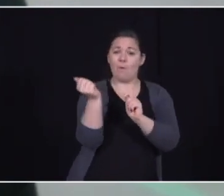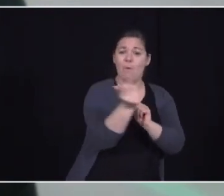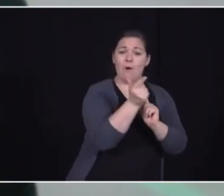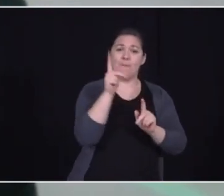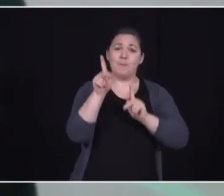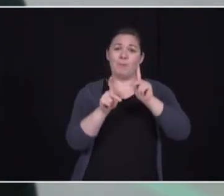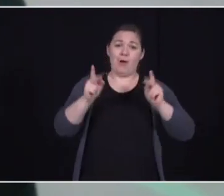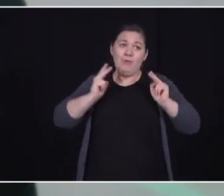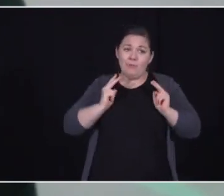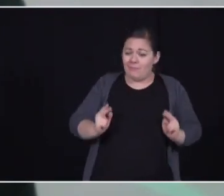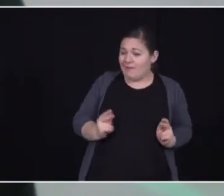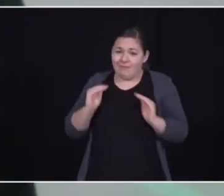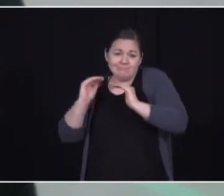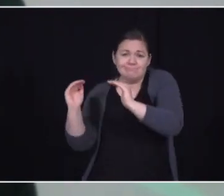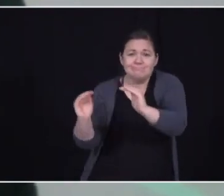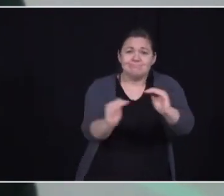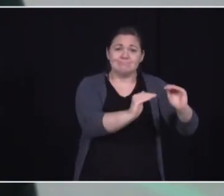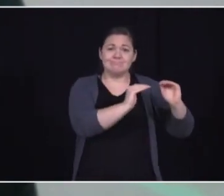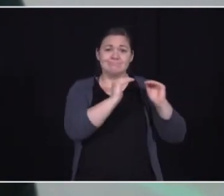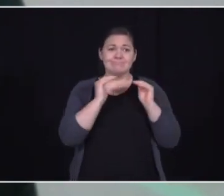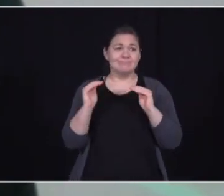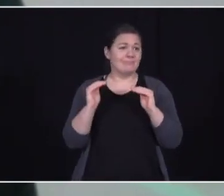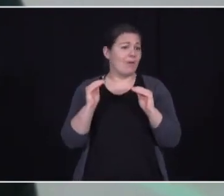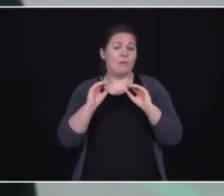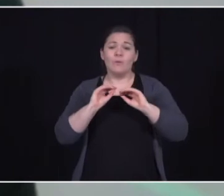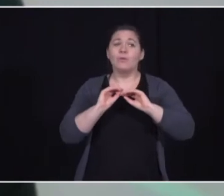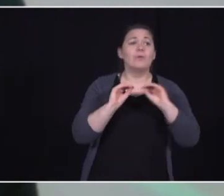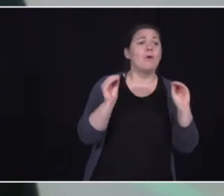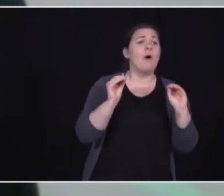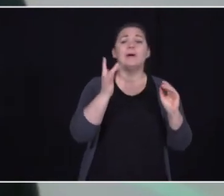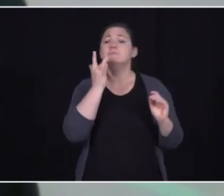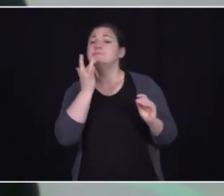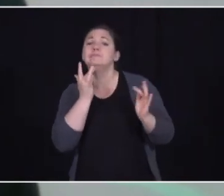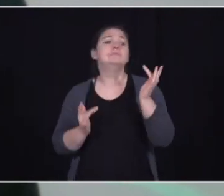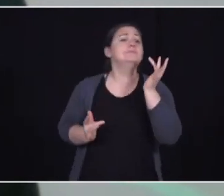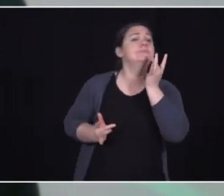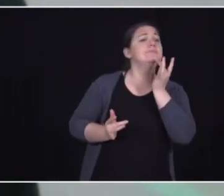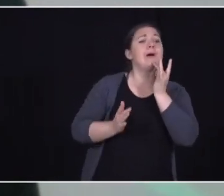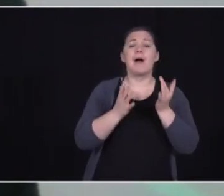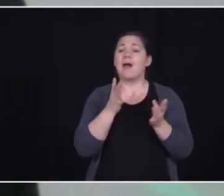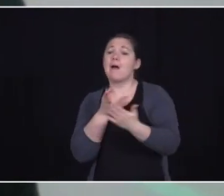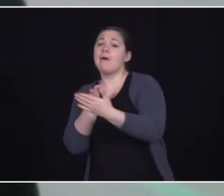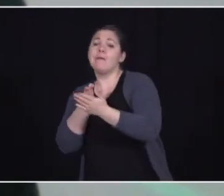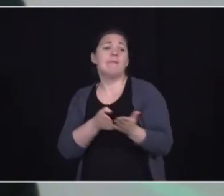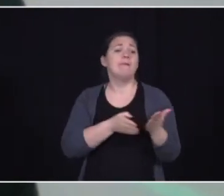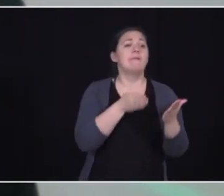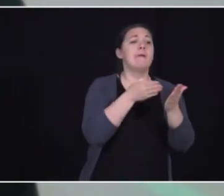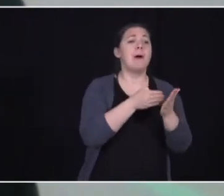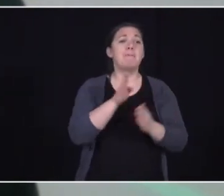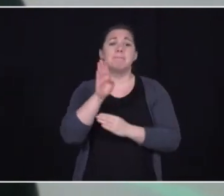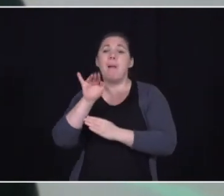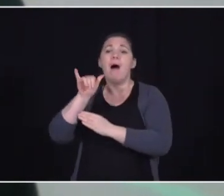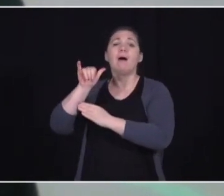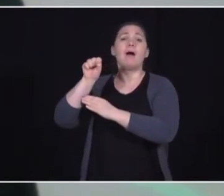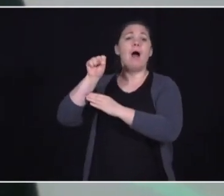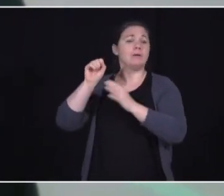commits us to respecting the equal immoral status of human rights of all individuals and distribute vaccines without stigma, without bias, or discrimination